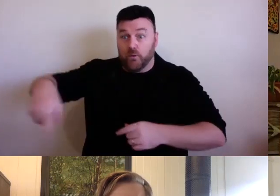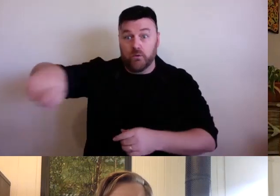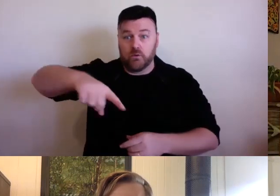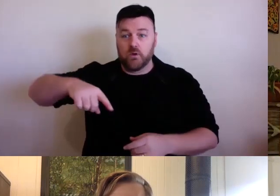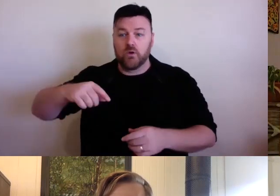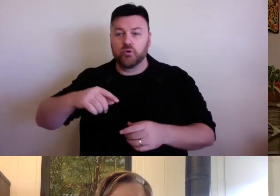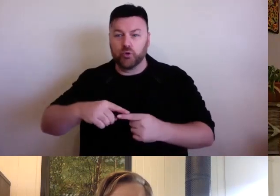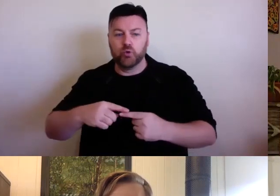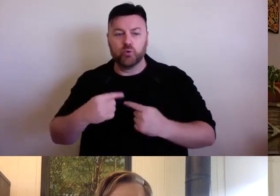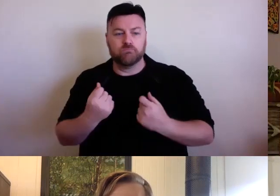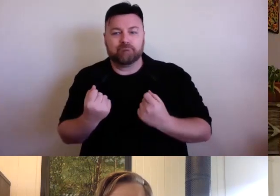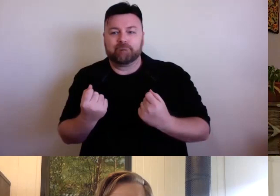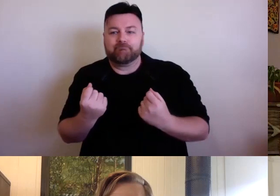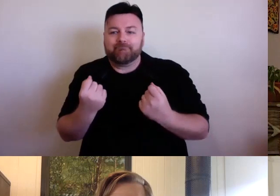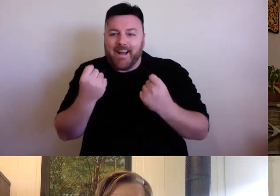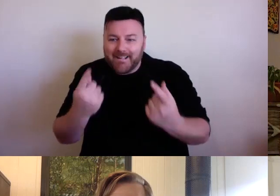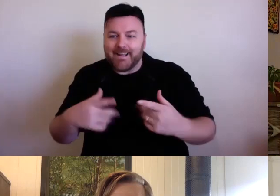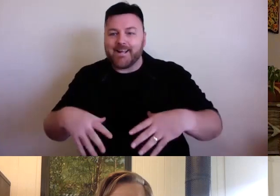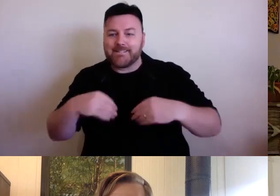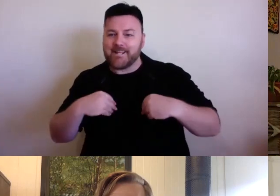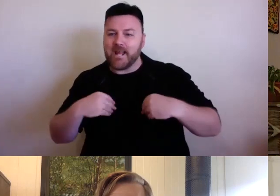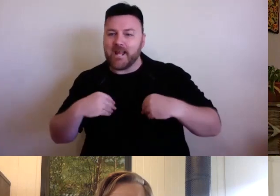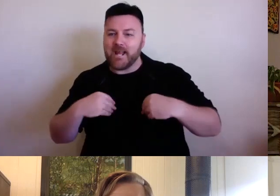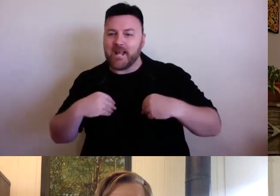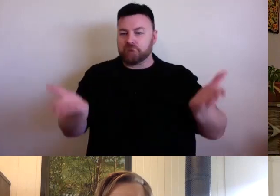disequilibrium because leadership is about finding, is about growing